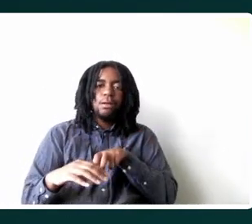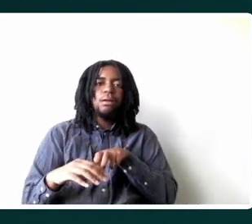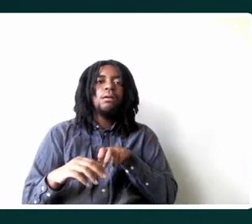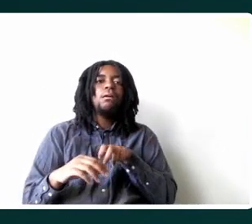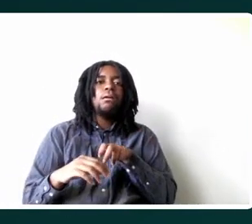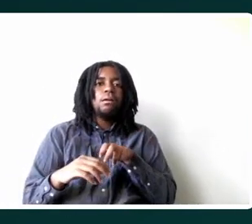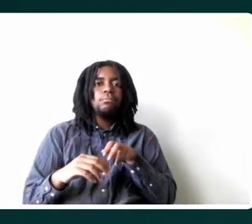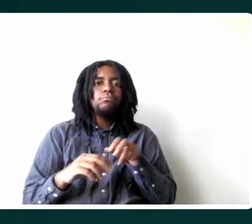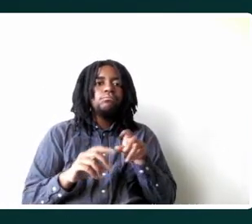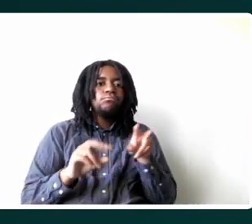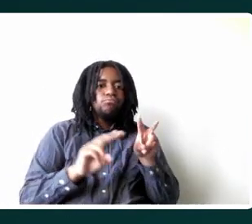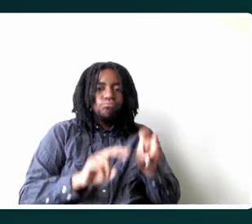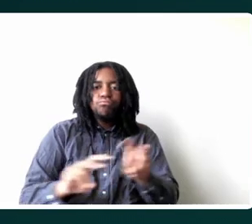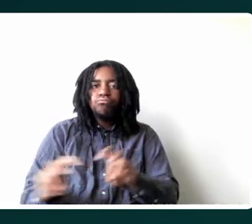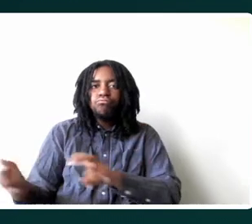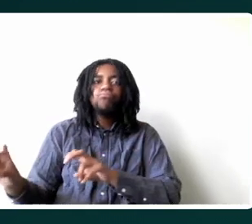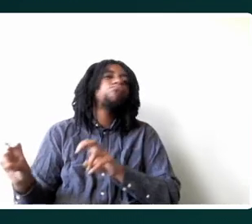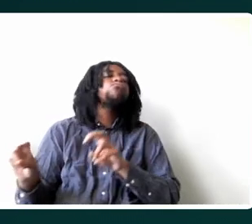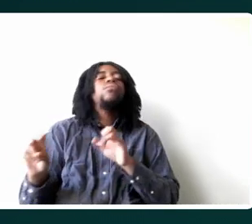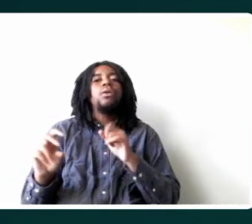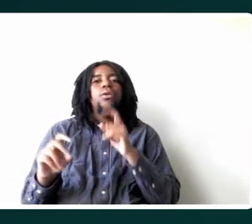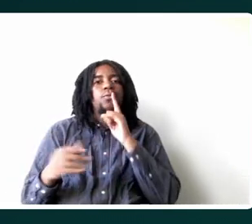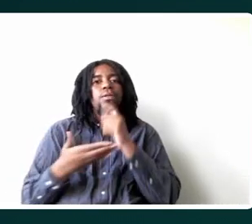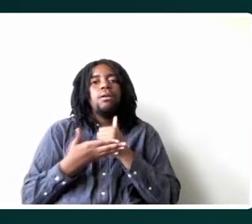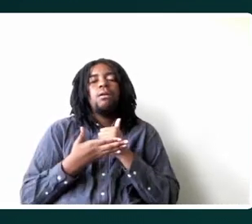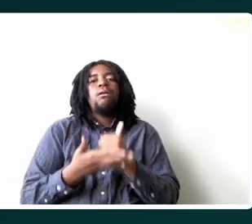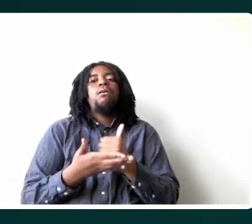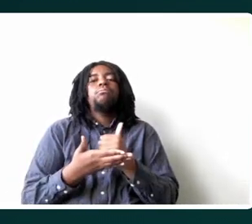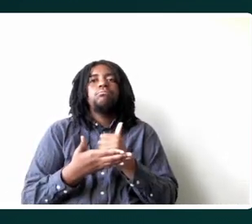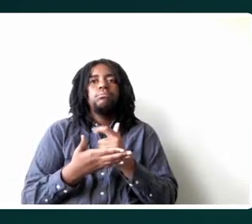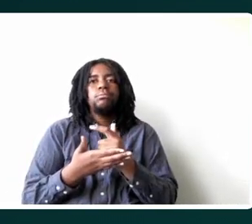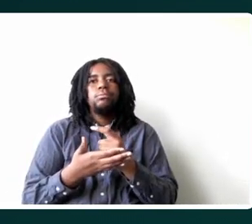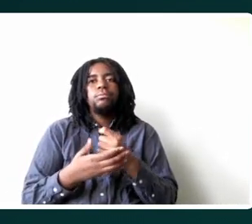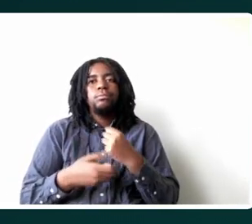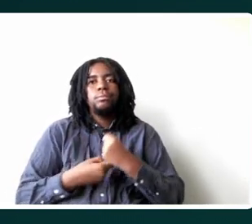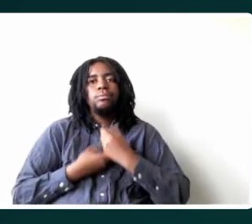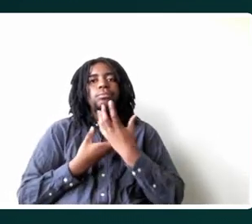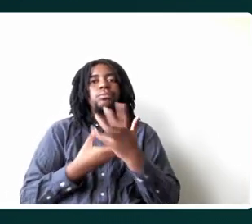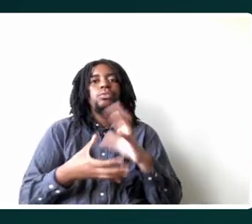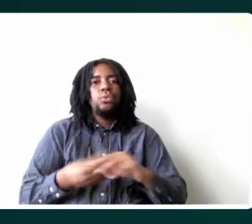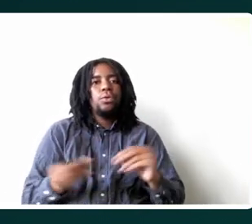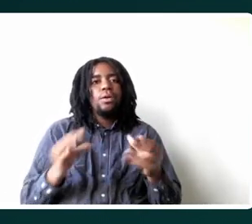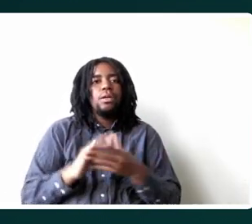it really helps us begin to tell the story of a totally forgotten